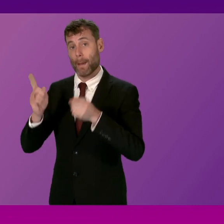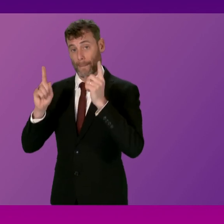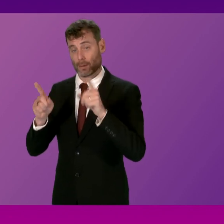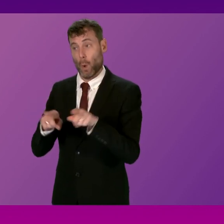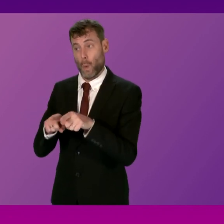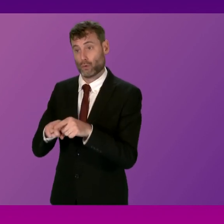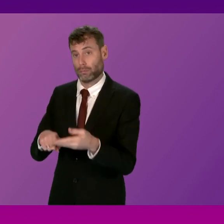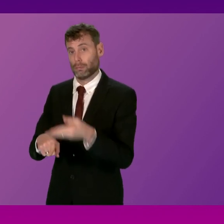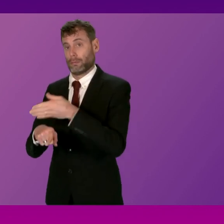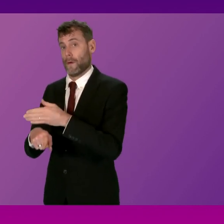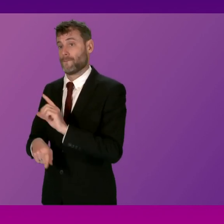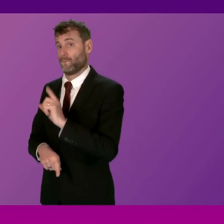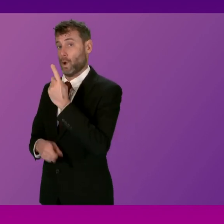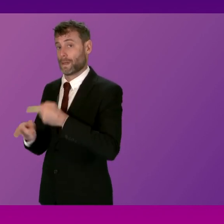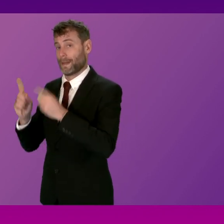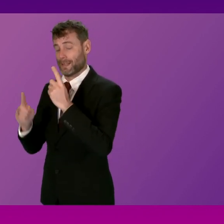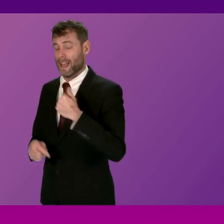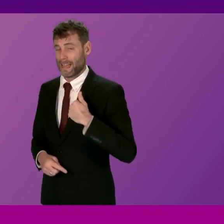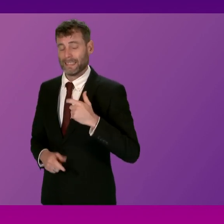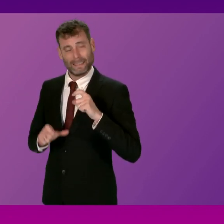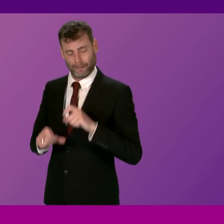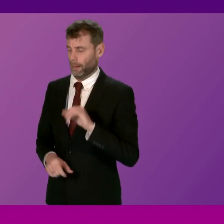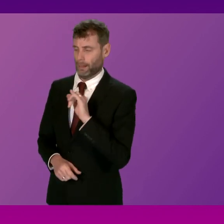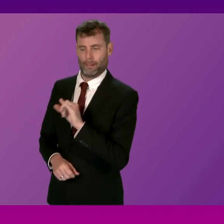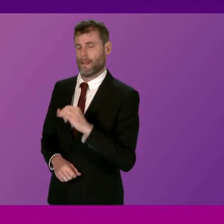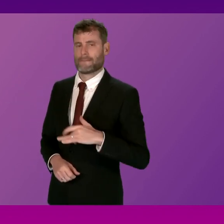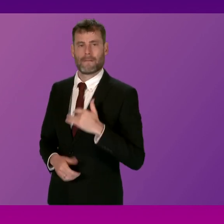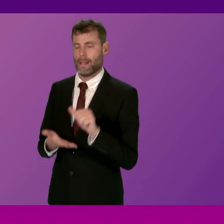a full investigation by Government into those practices that took place during the pandemic.